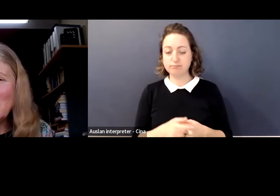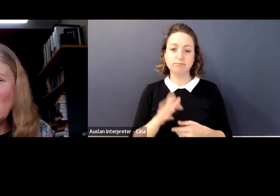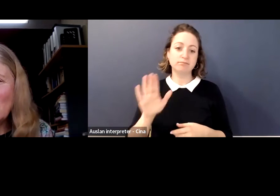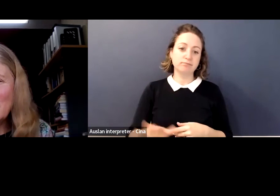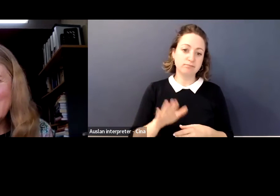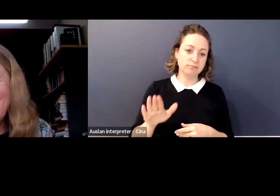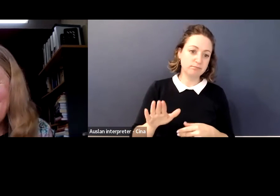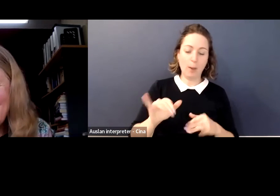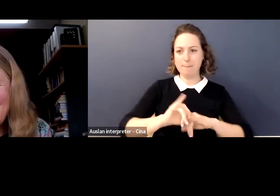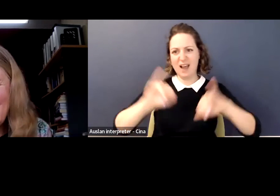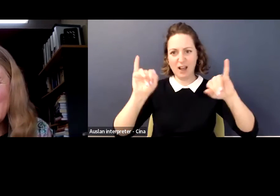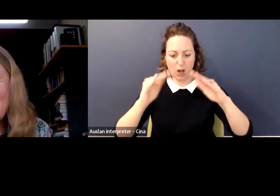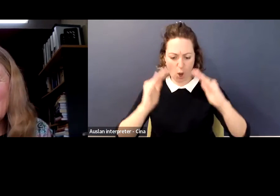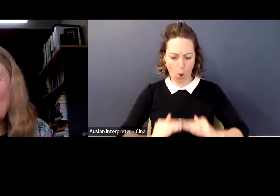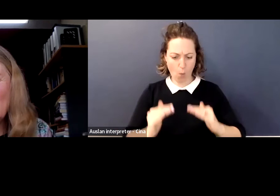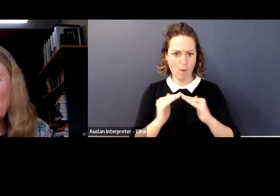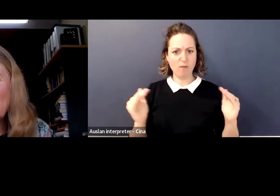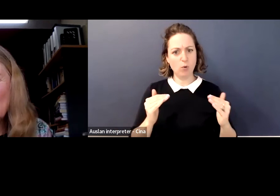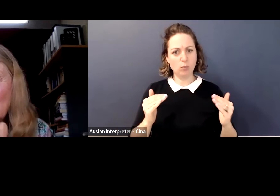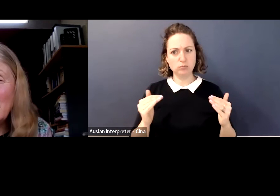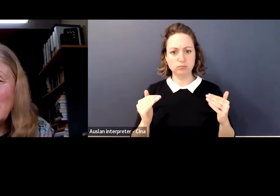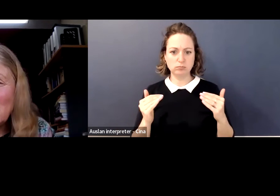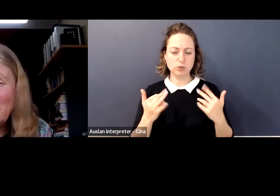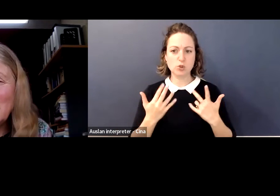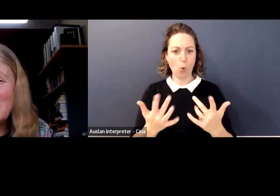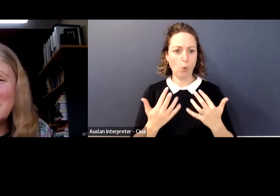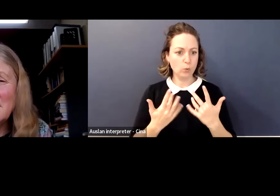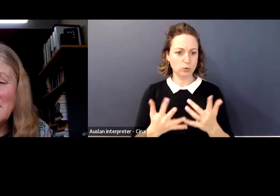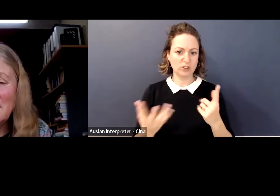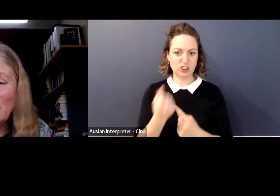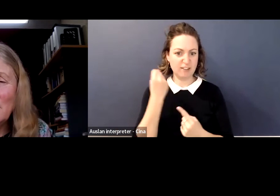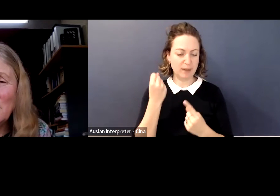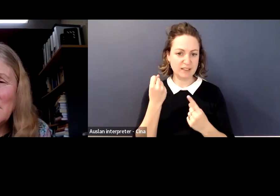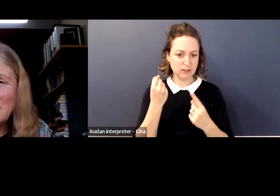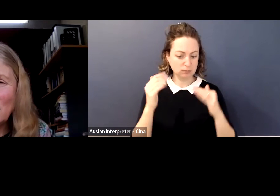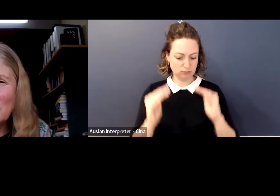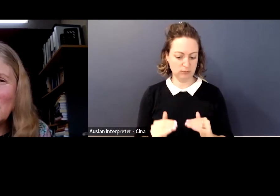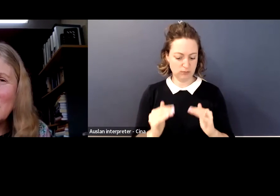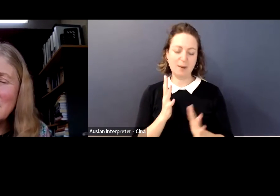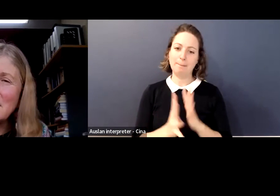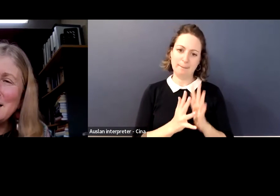results are an indicator of... Or achievement is an indicator of a learning disorder because